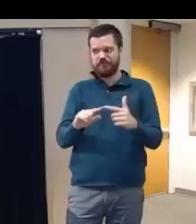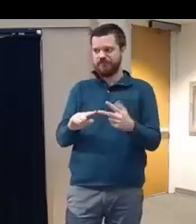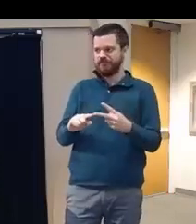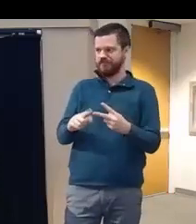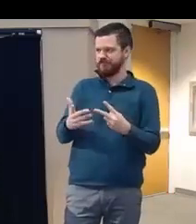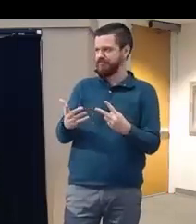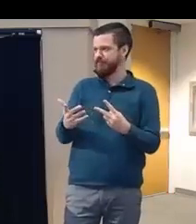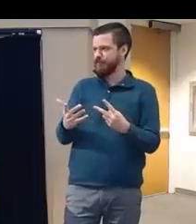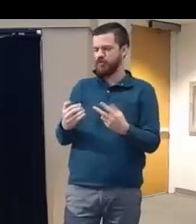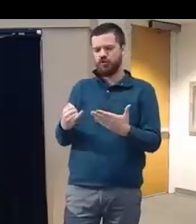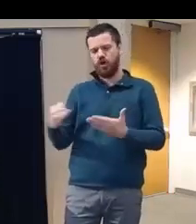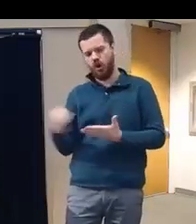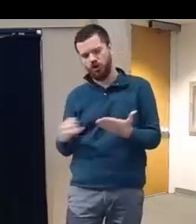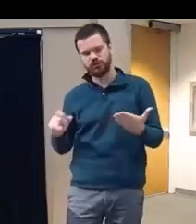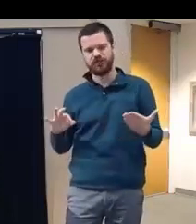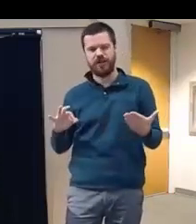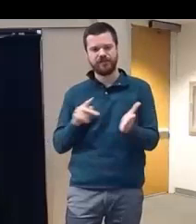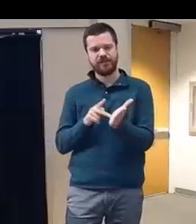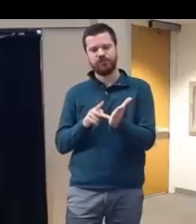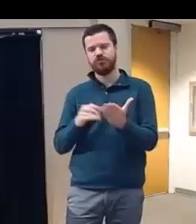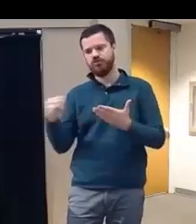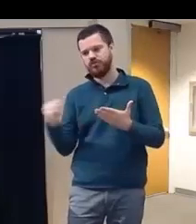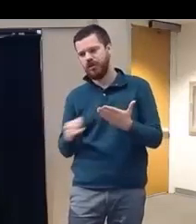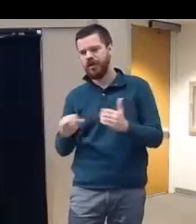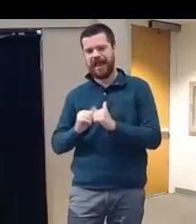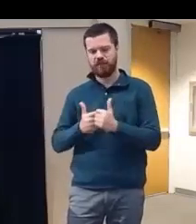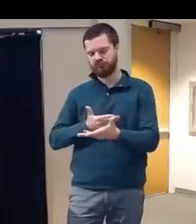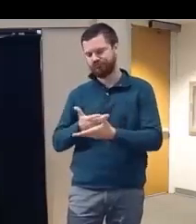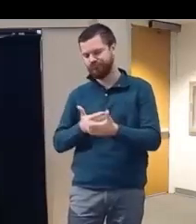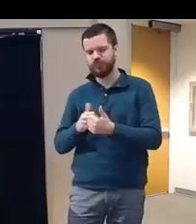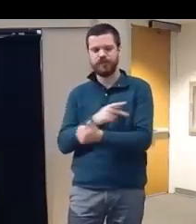um the the art of Psychiatry the art of interacting with patients and how to how